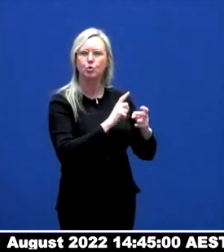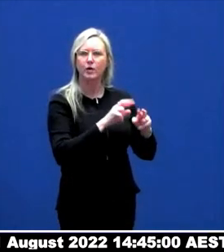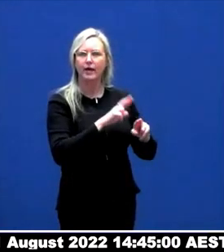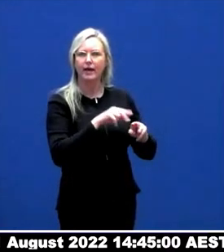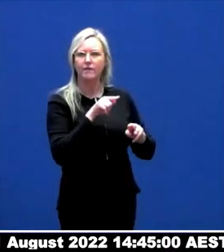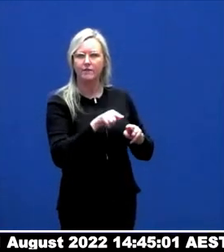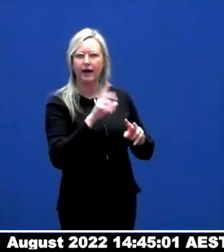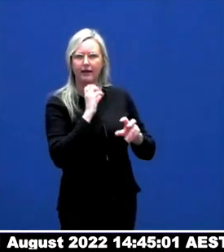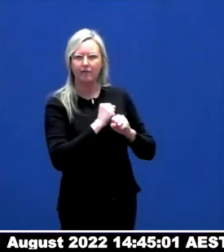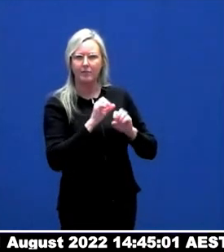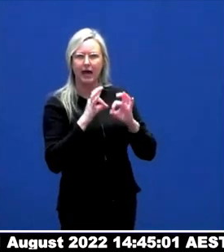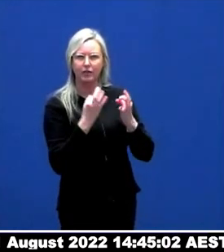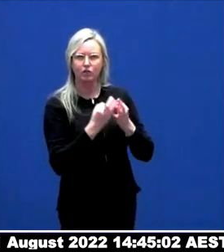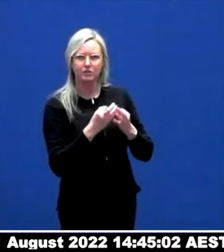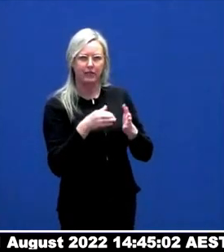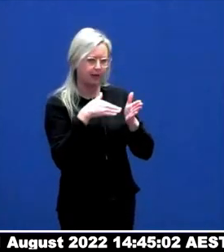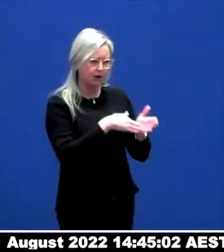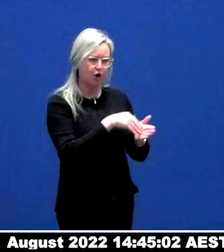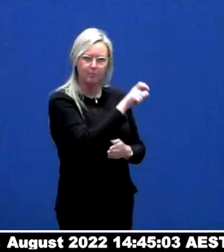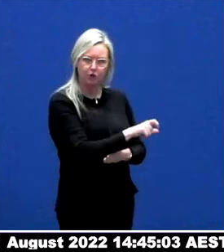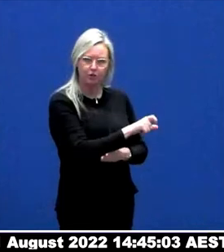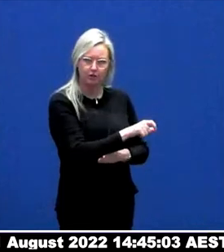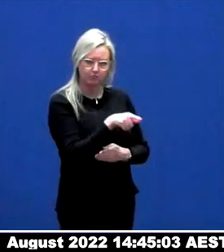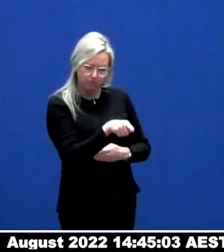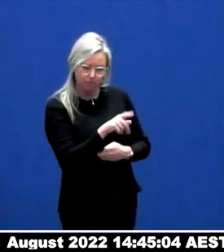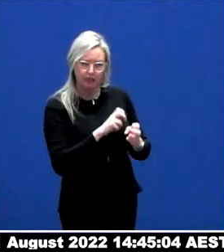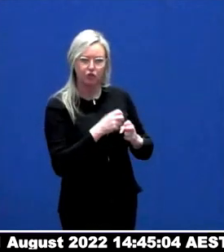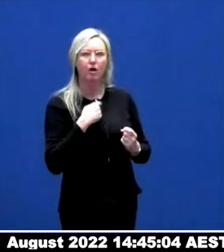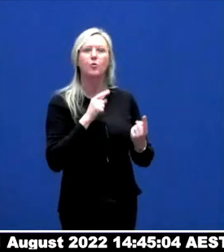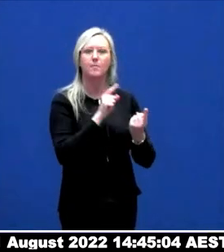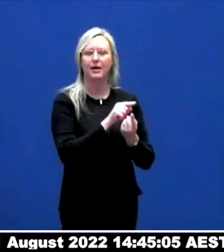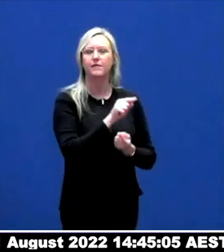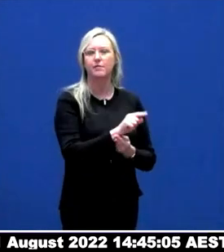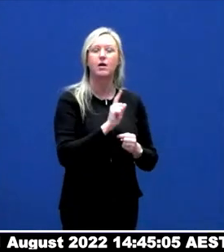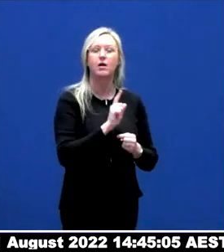At the system level, we meet with - I meet with New South Wales government bi-monthly